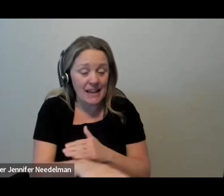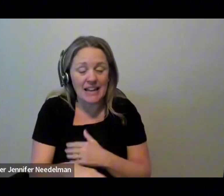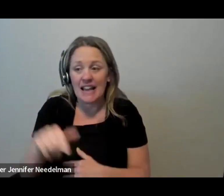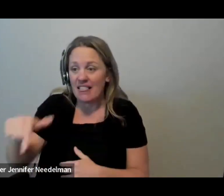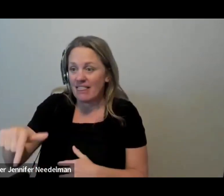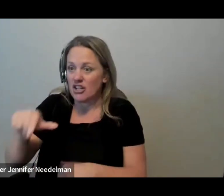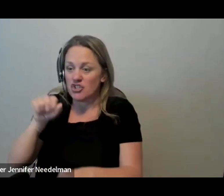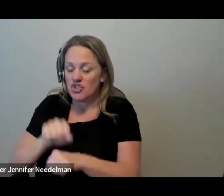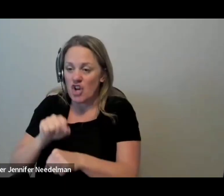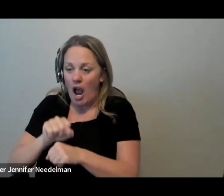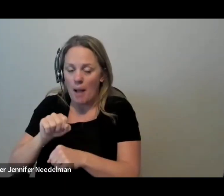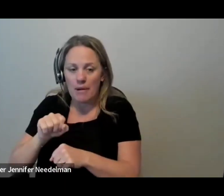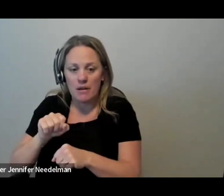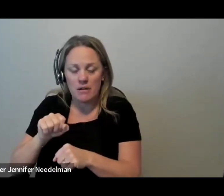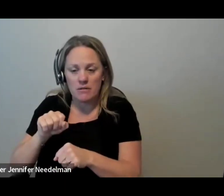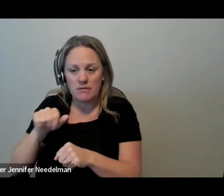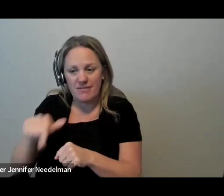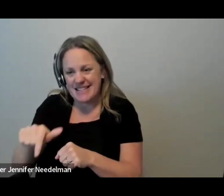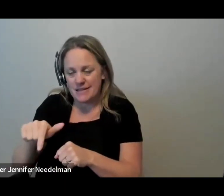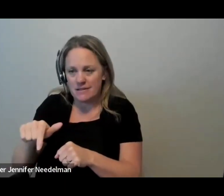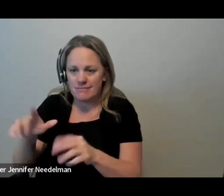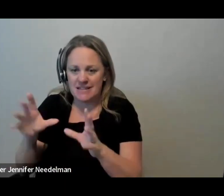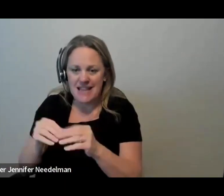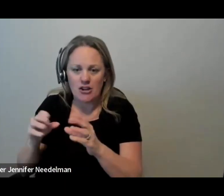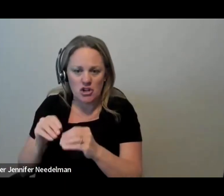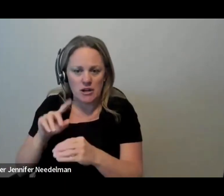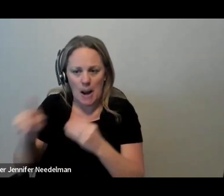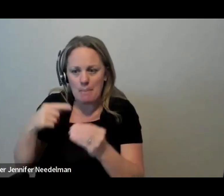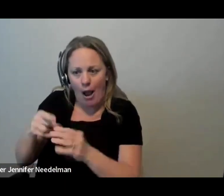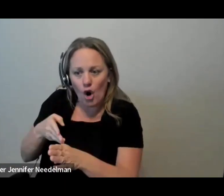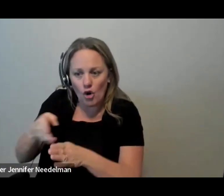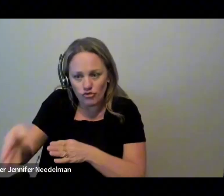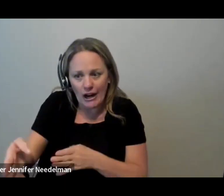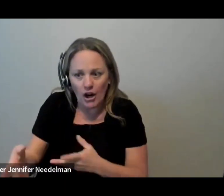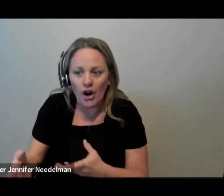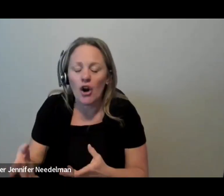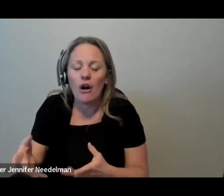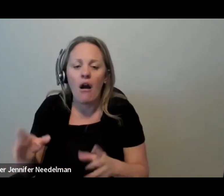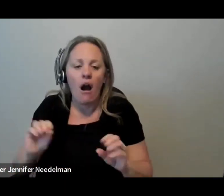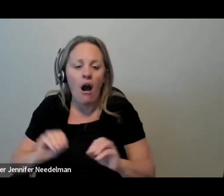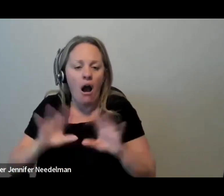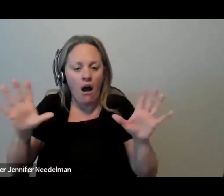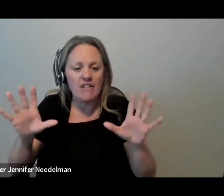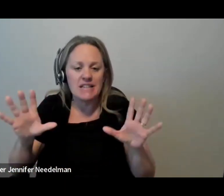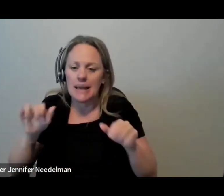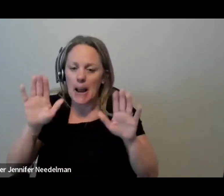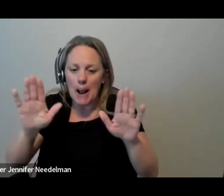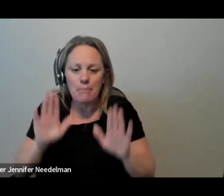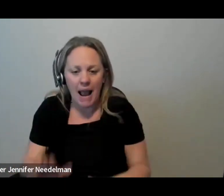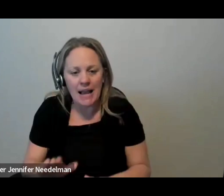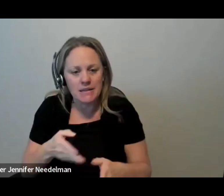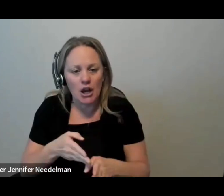and how the, these careers are, you know, obviously amazing careers that will last forever